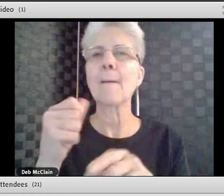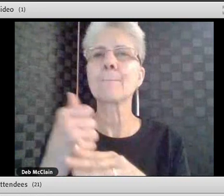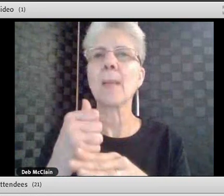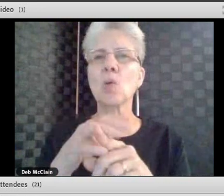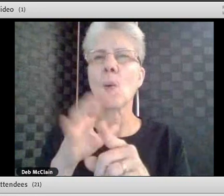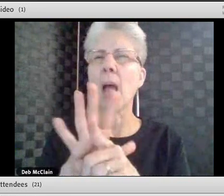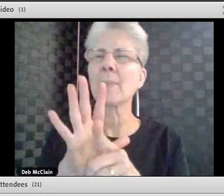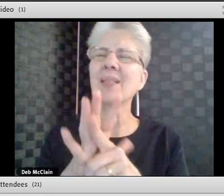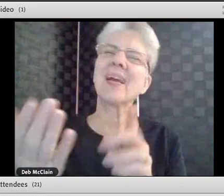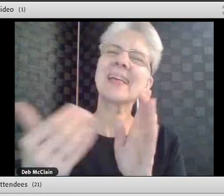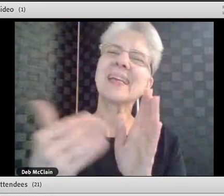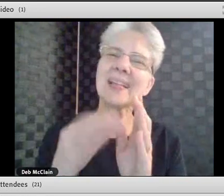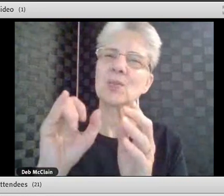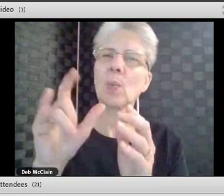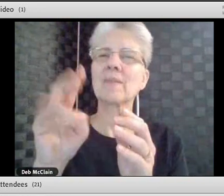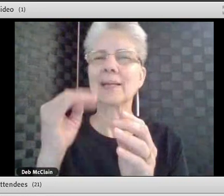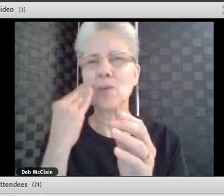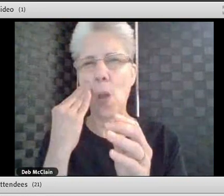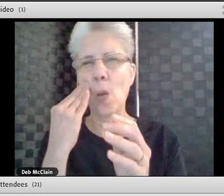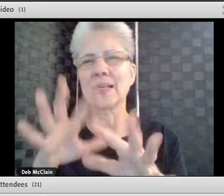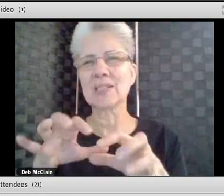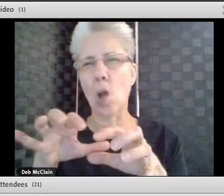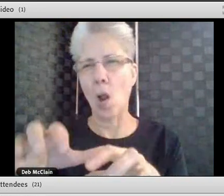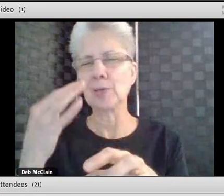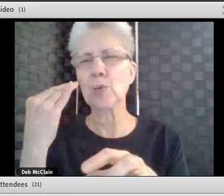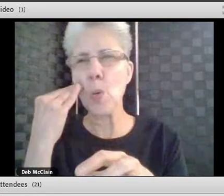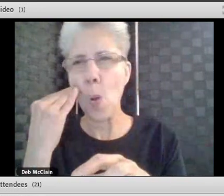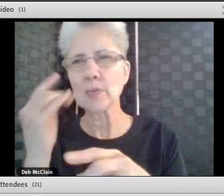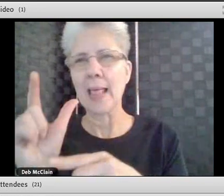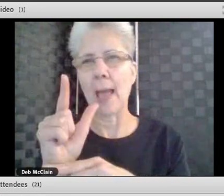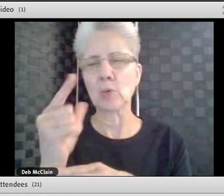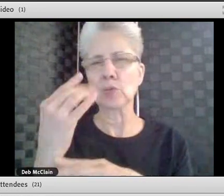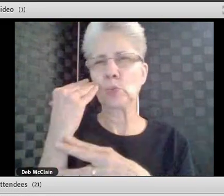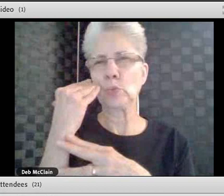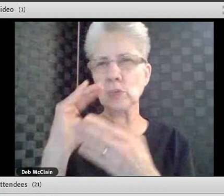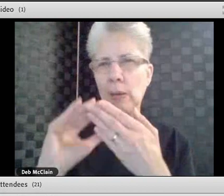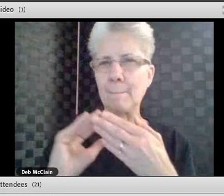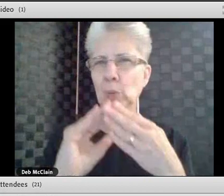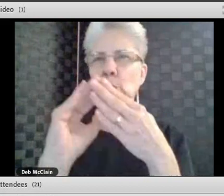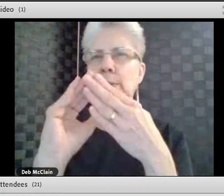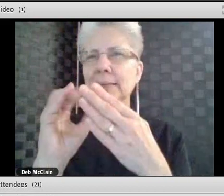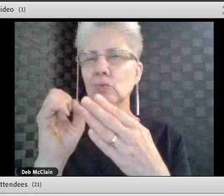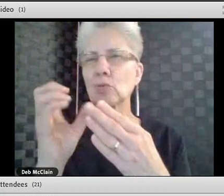we add them as we need it based on popularity." Again, SWFLN knows its audience. It knows its libraries.